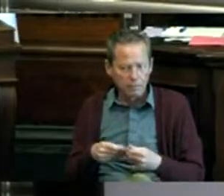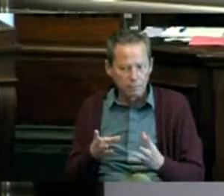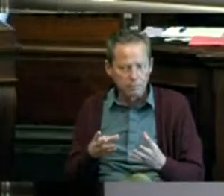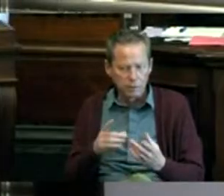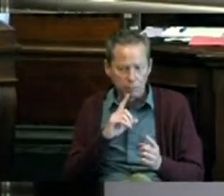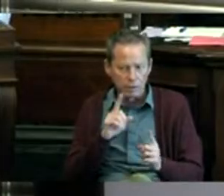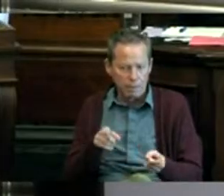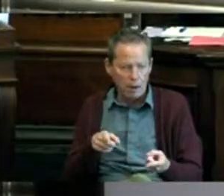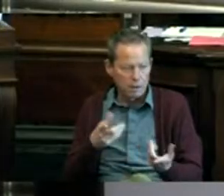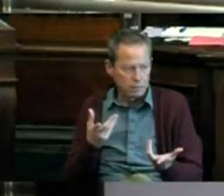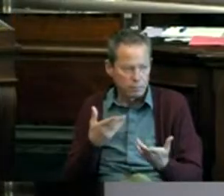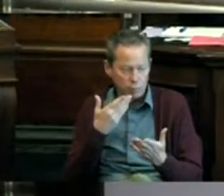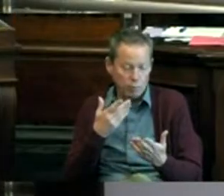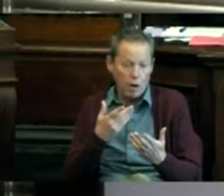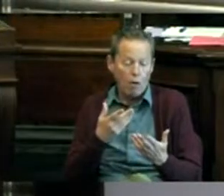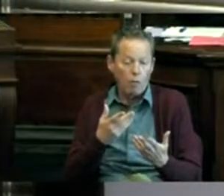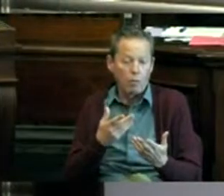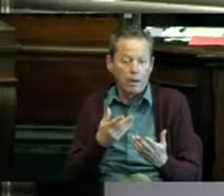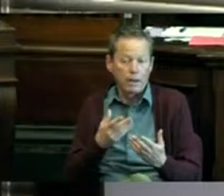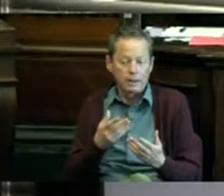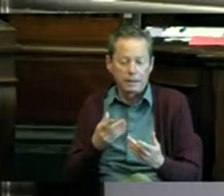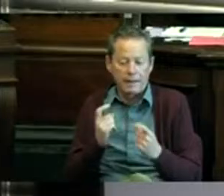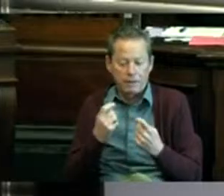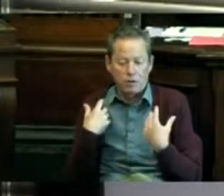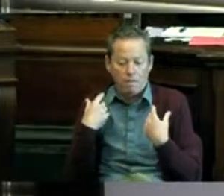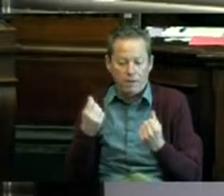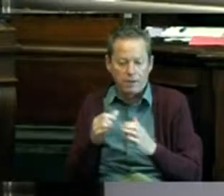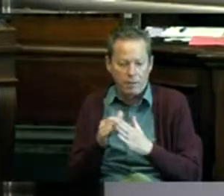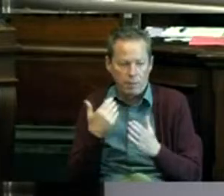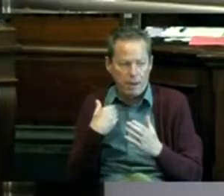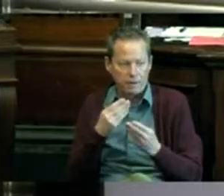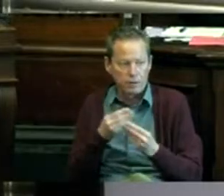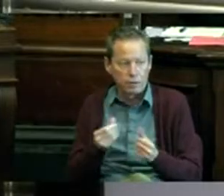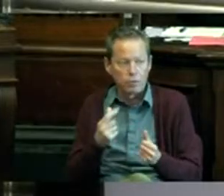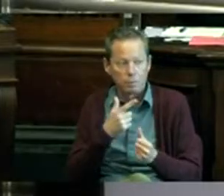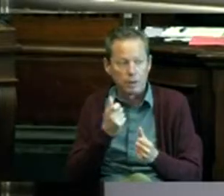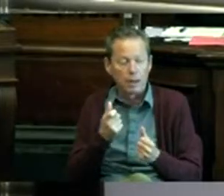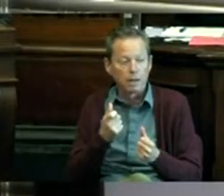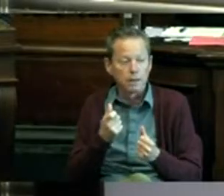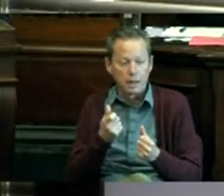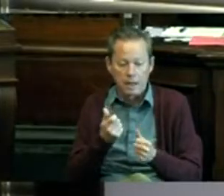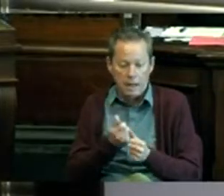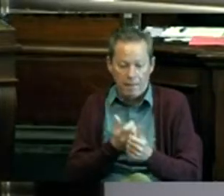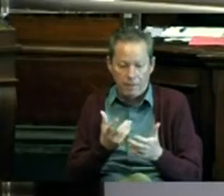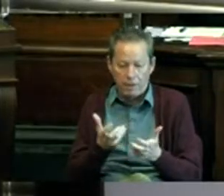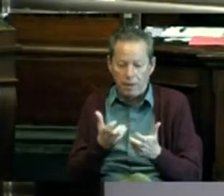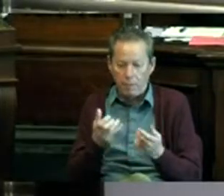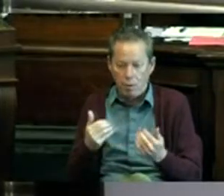us so confident that we will end